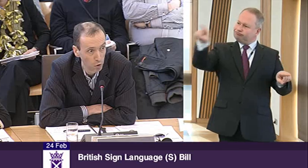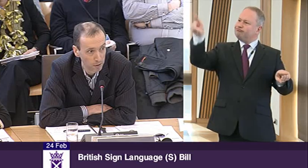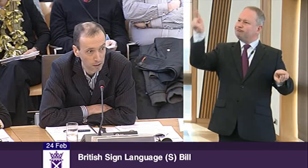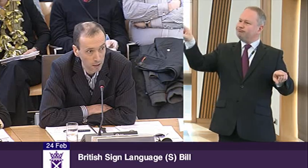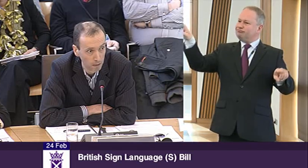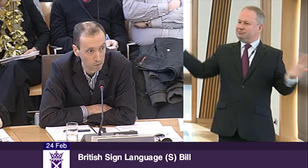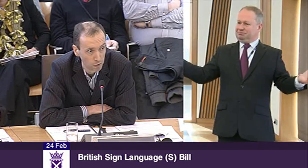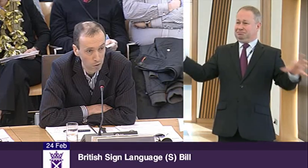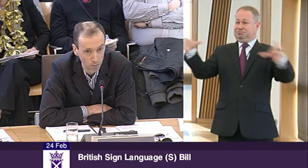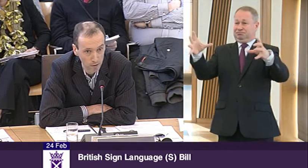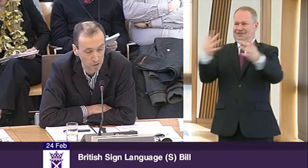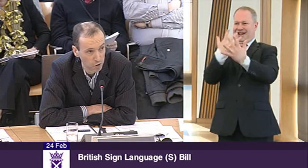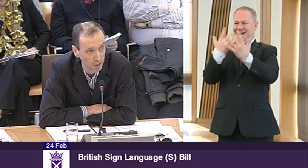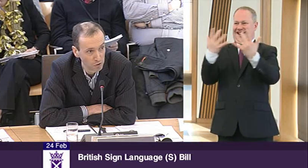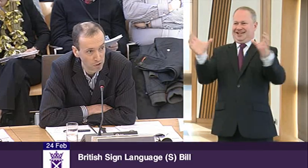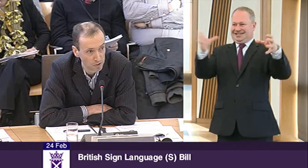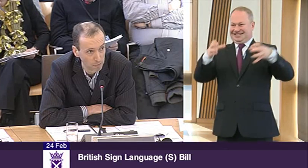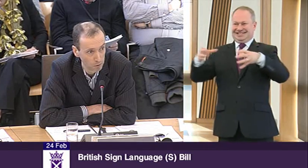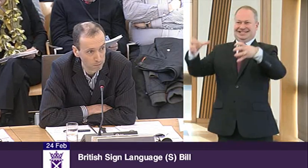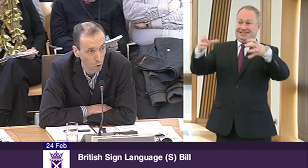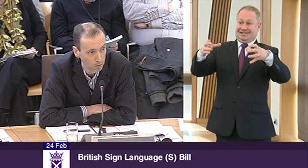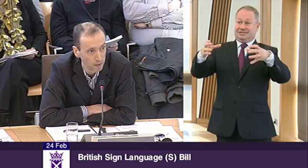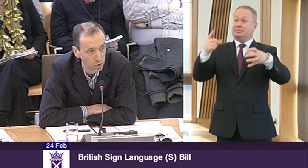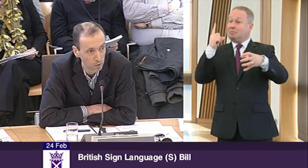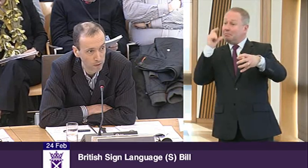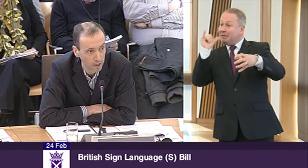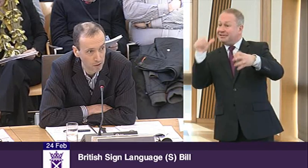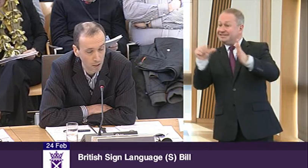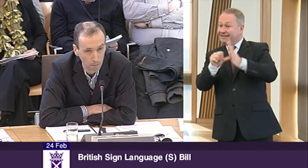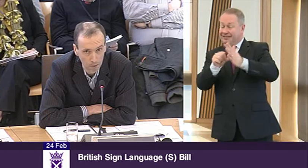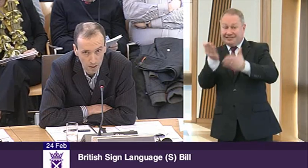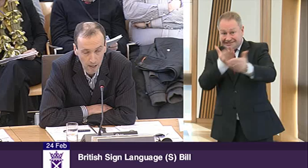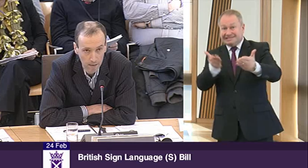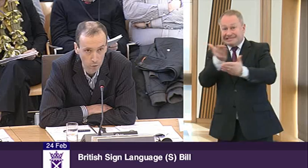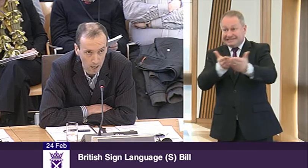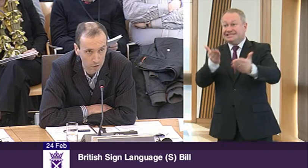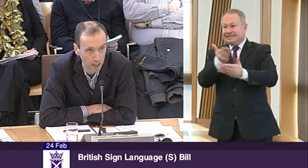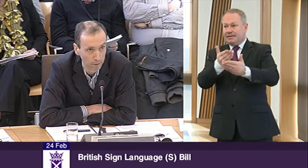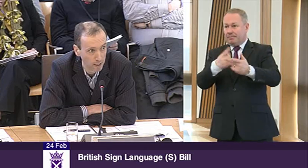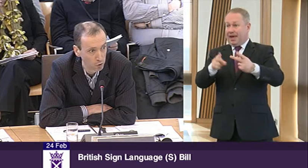It is potentially quite a large group, and it is not without its operational challenges,